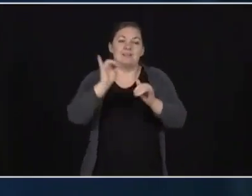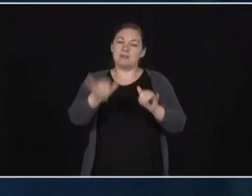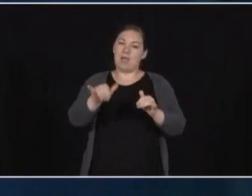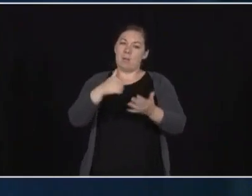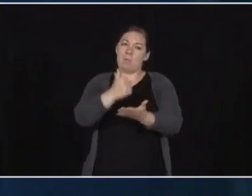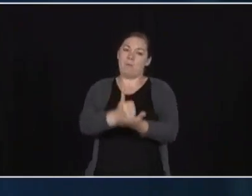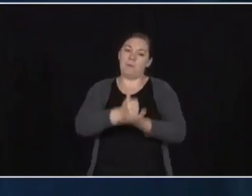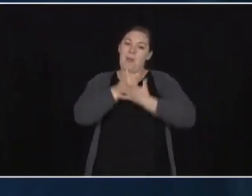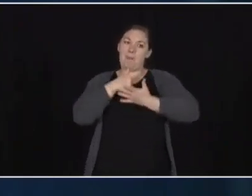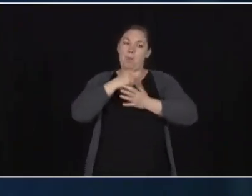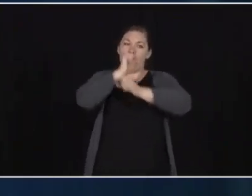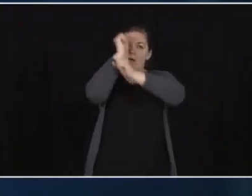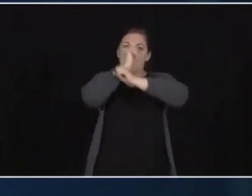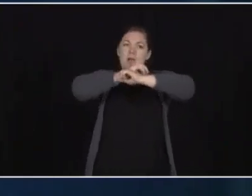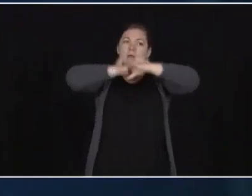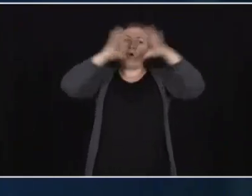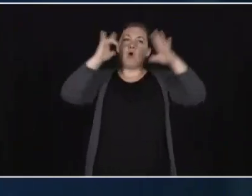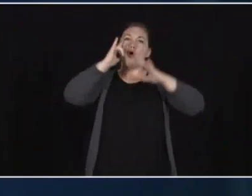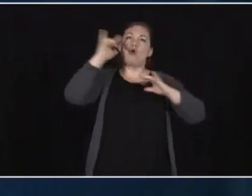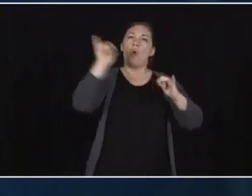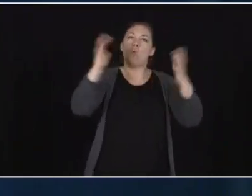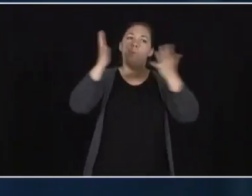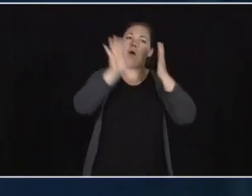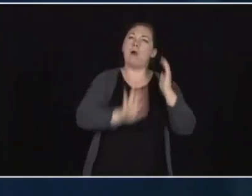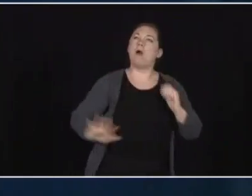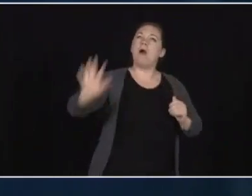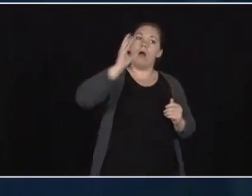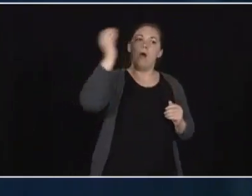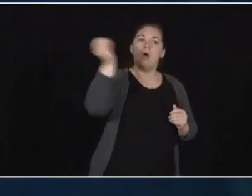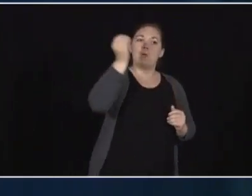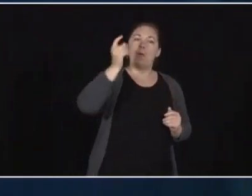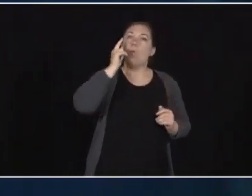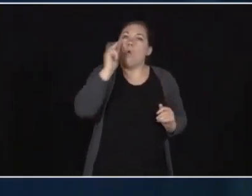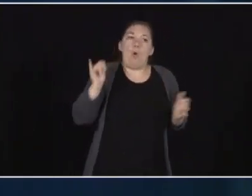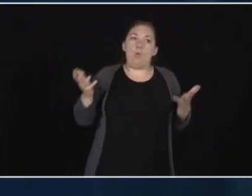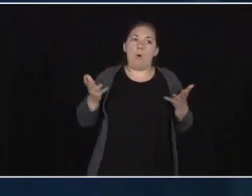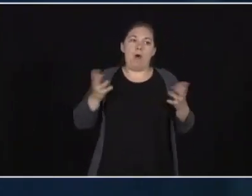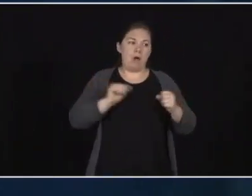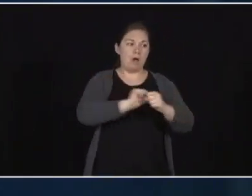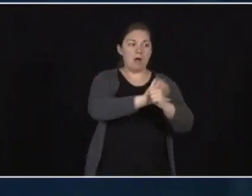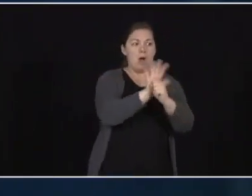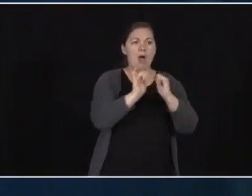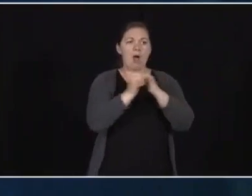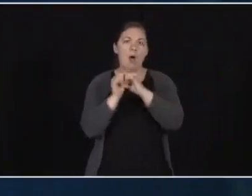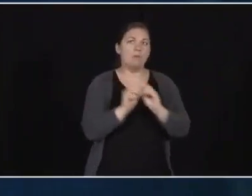evolve the plan and evolve the approaches to care and management of COVID-19 but also in understanding COVID-19 throughout the community.